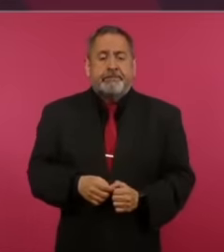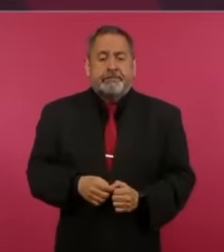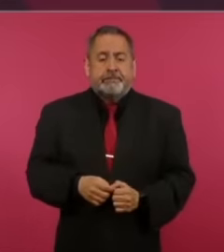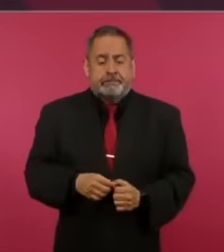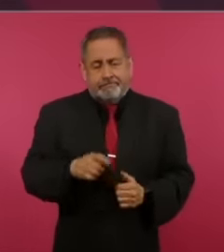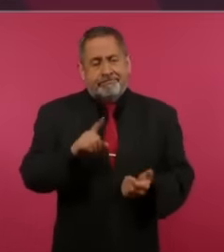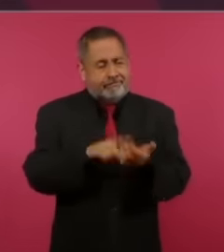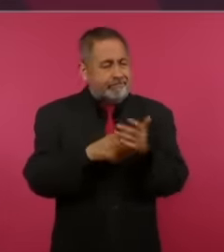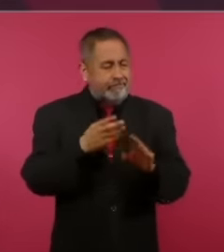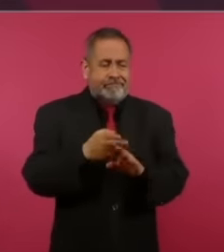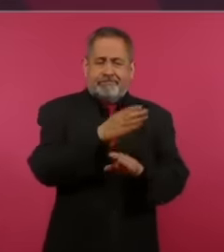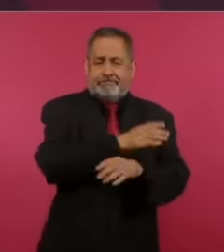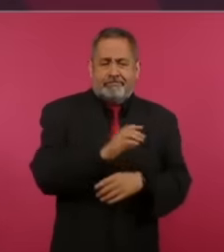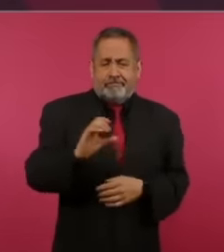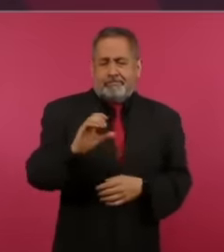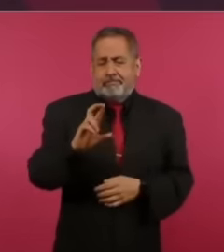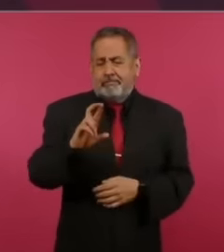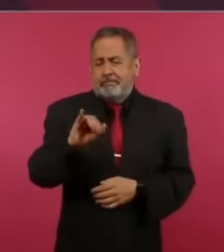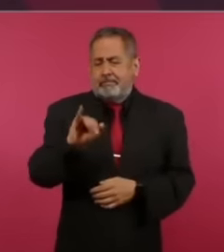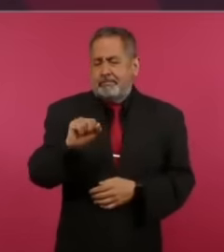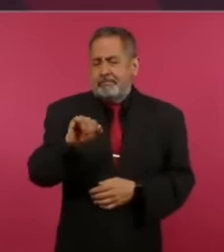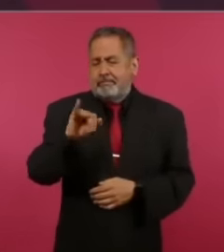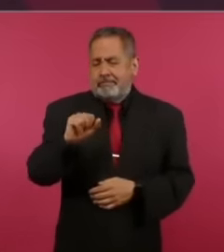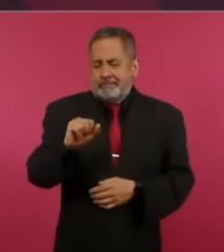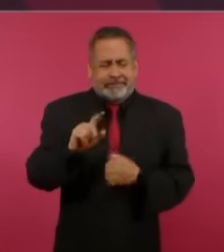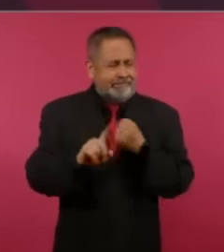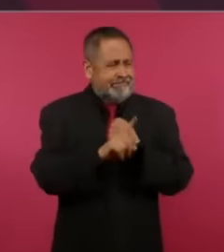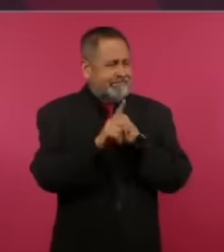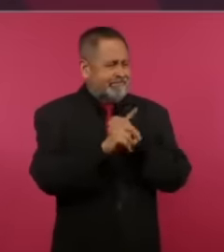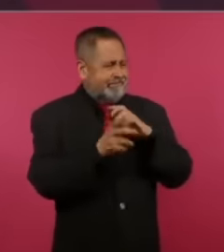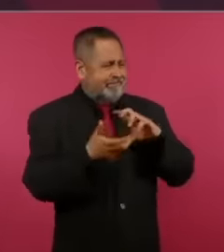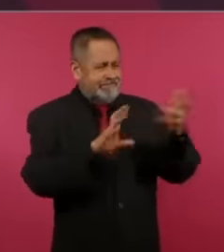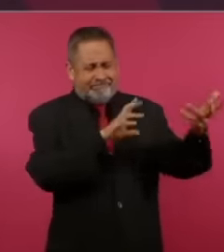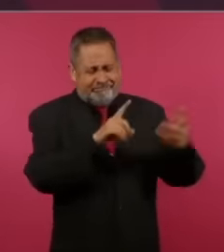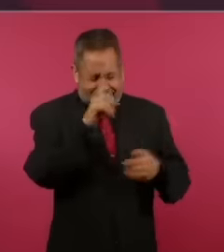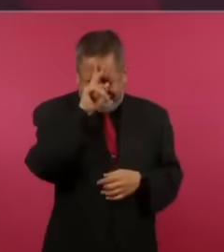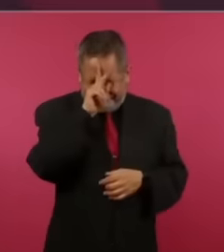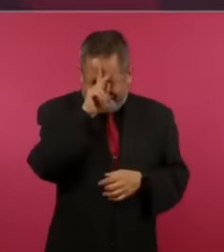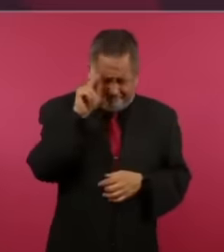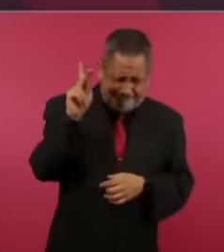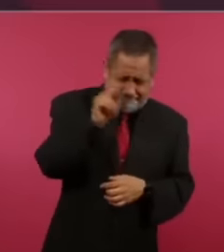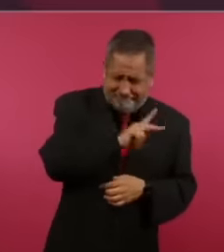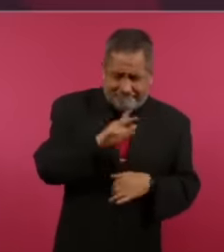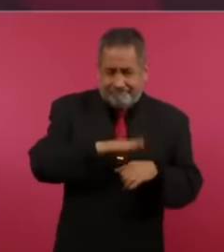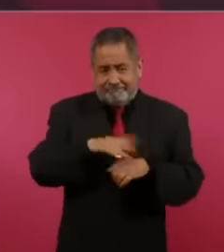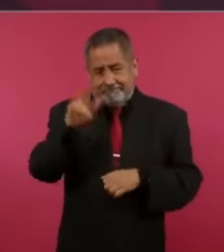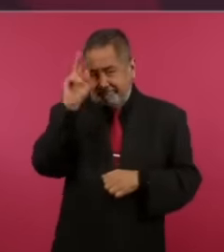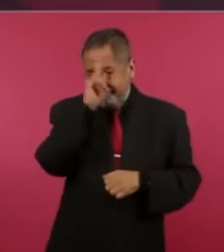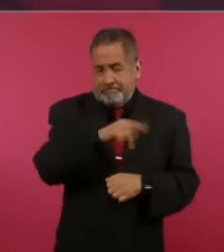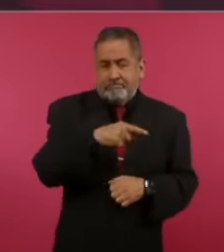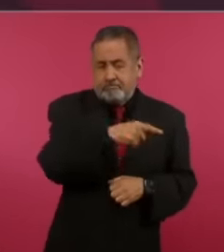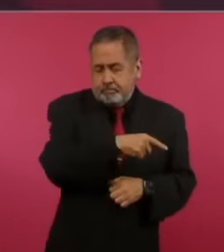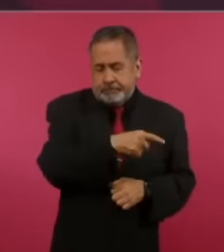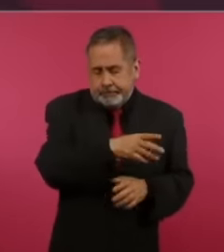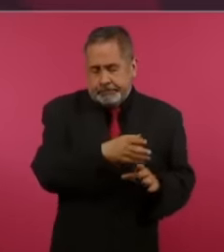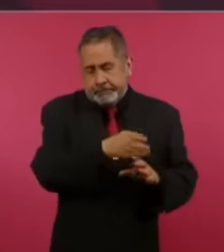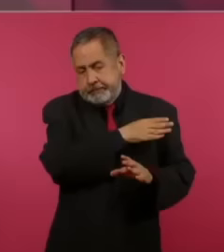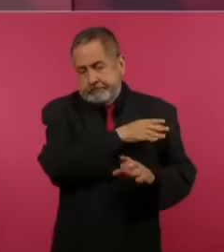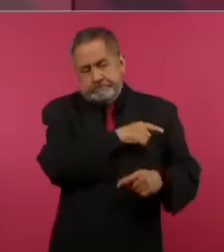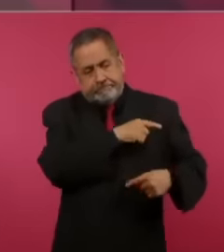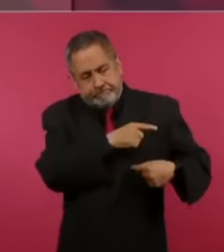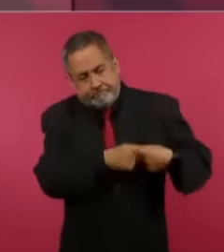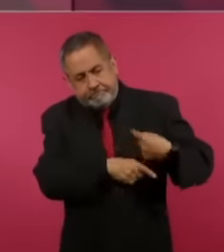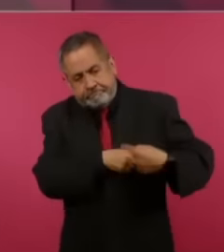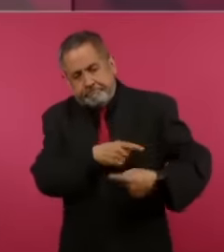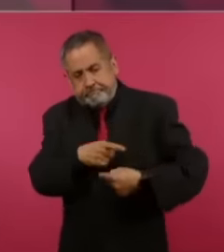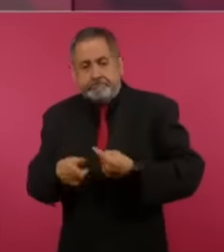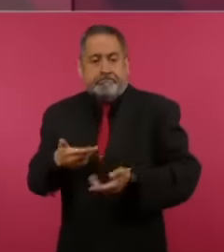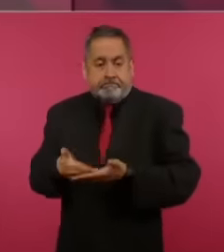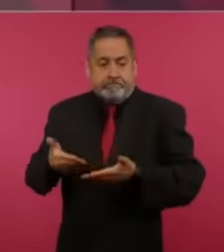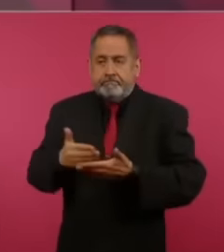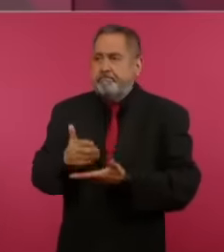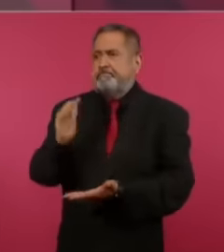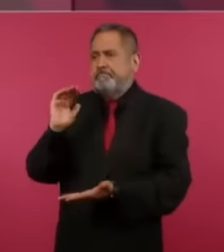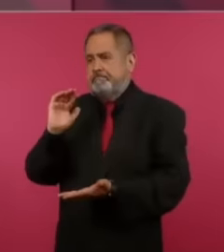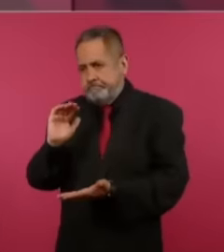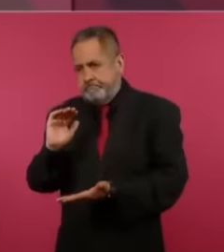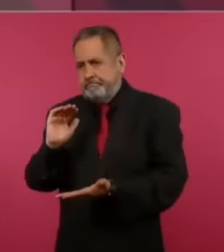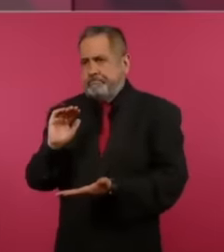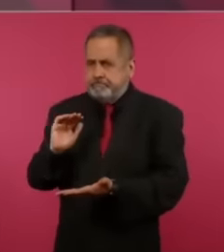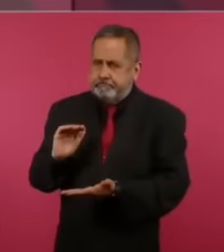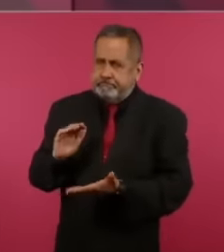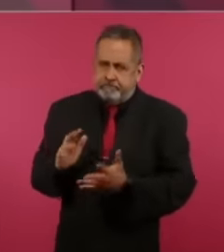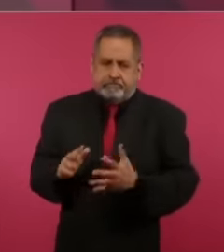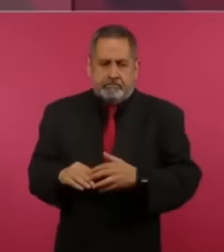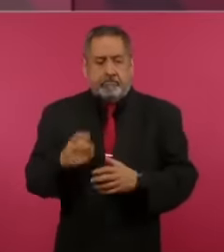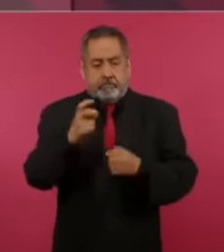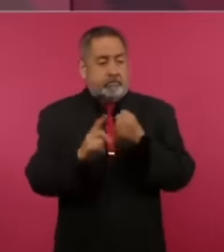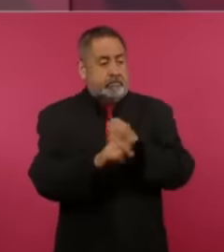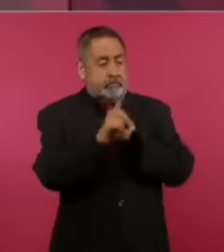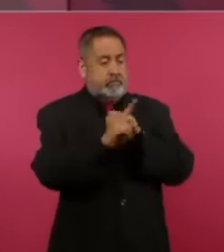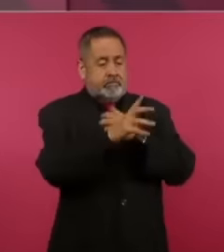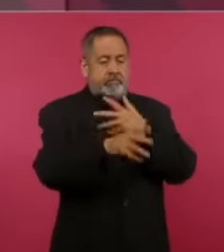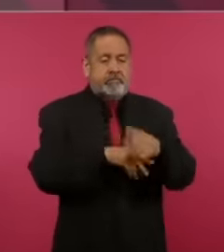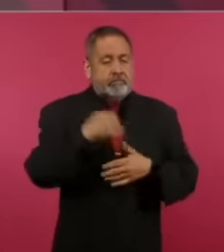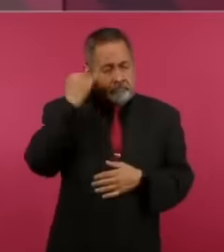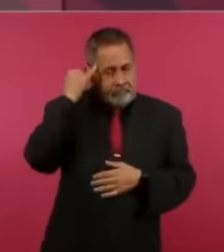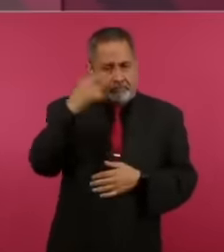uh extreme capital letter never seen before that was what neoliberal policy caused the policy of